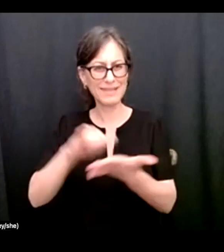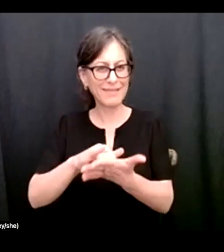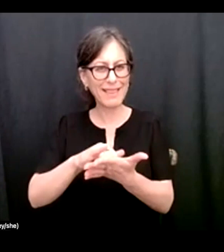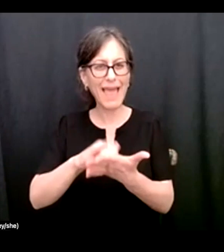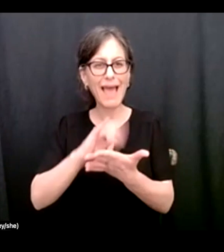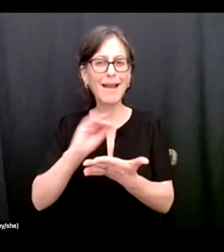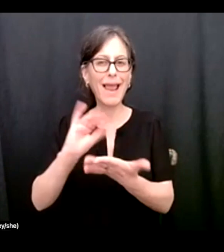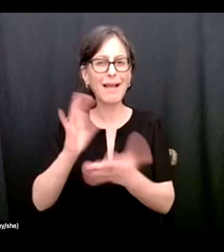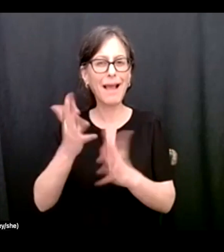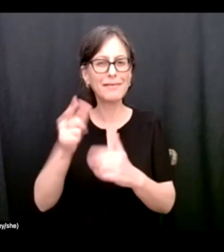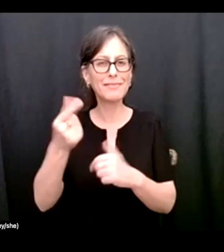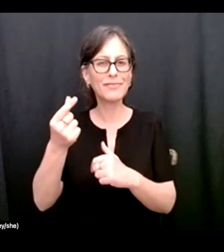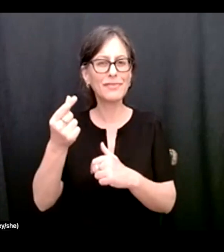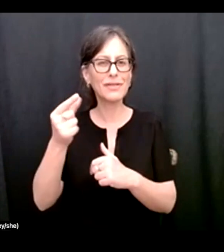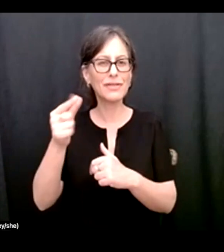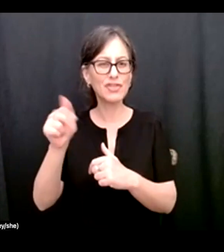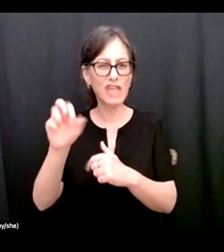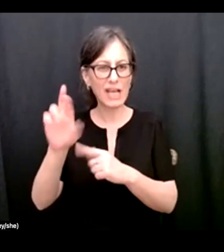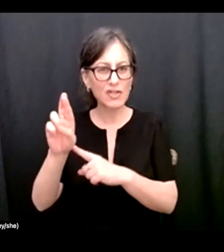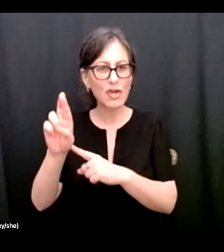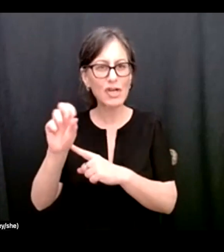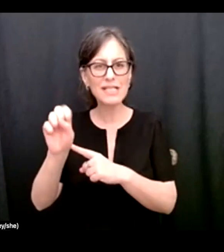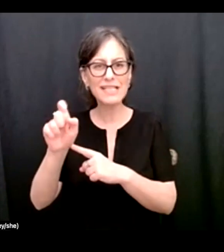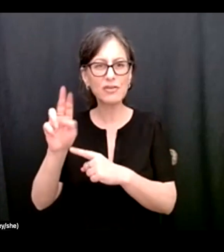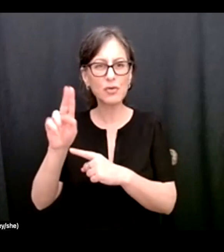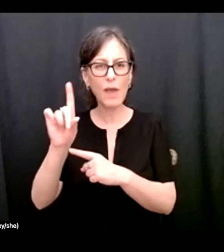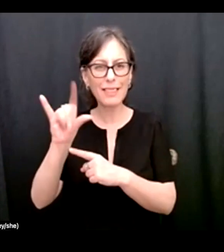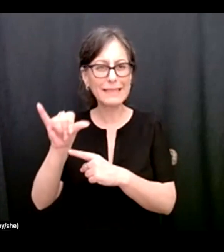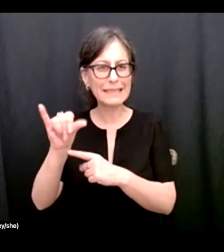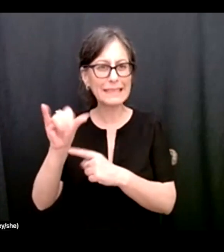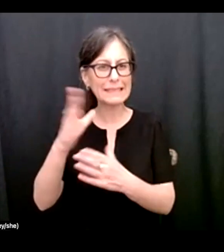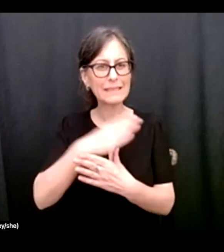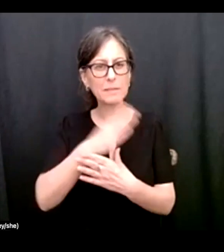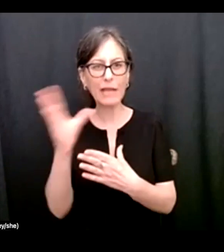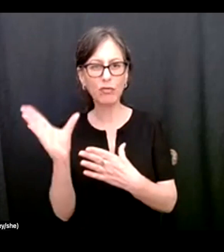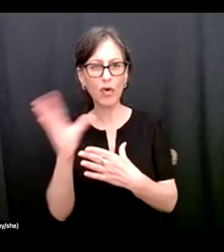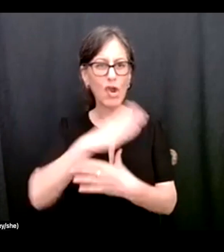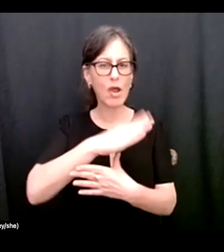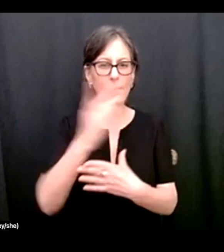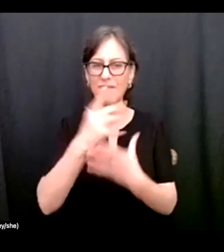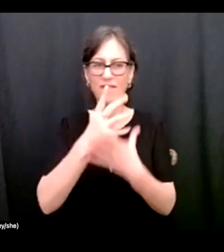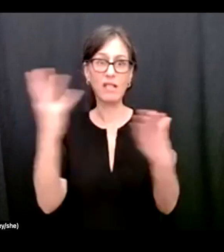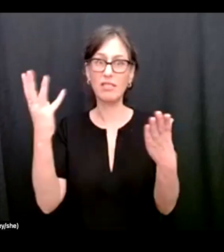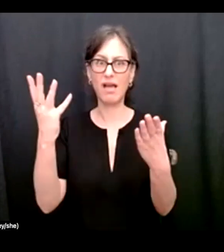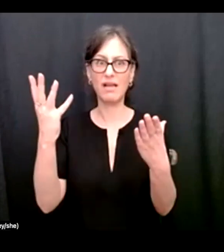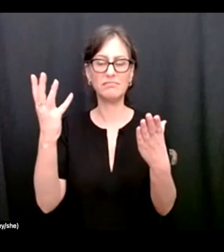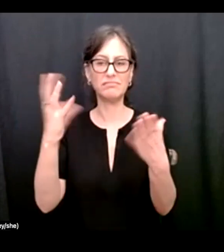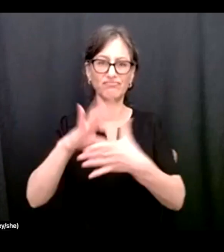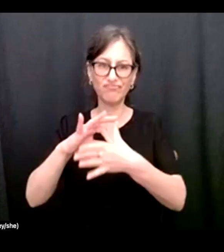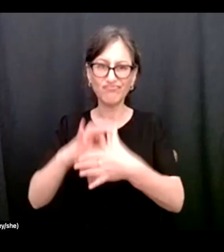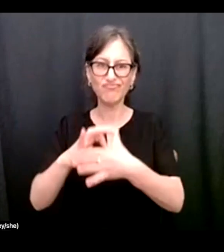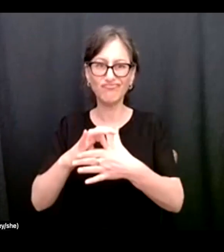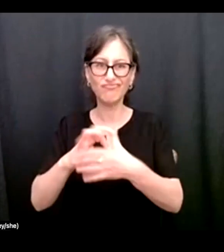gender sexuality spectrum like there's a lot baked into like a short block of words.